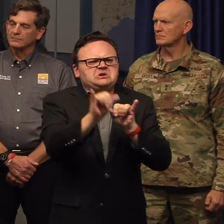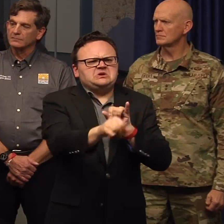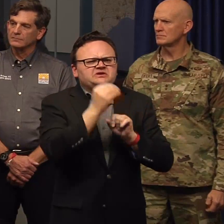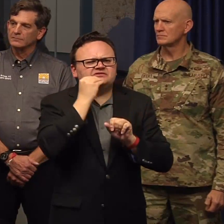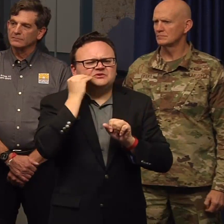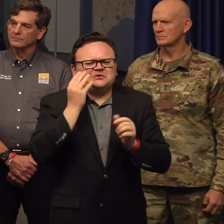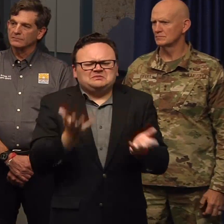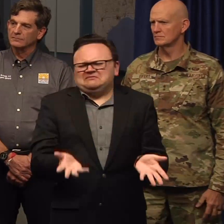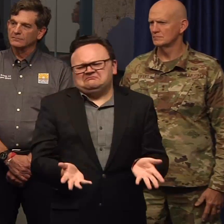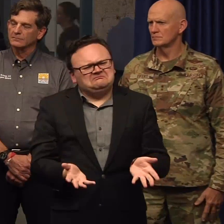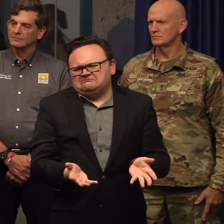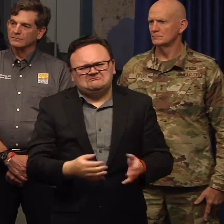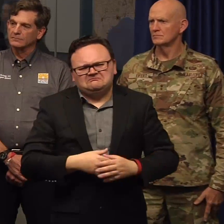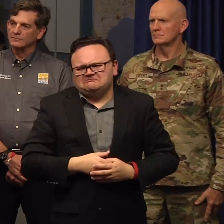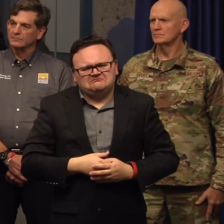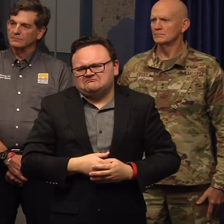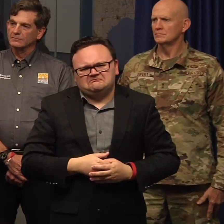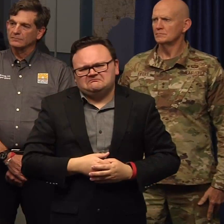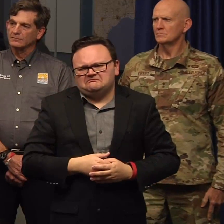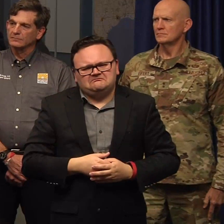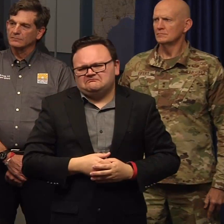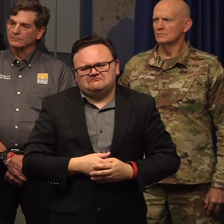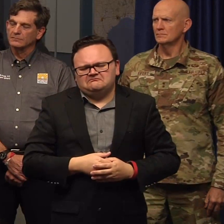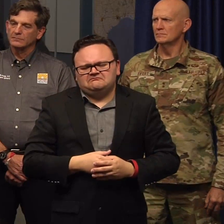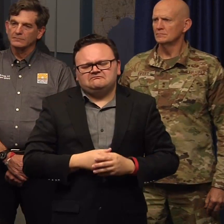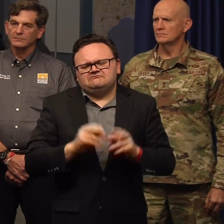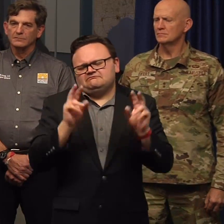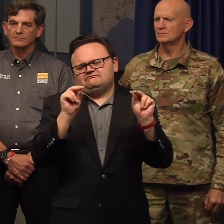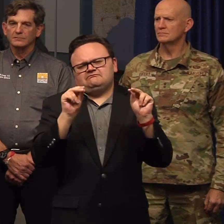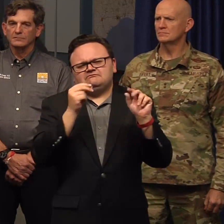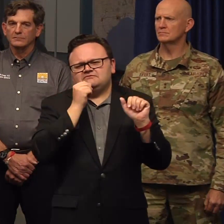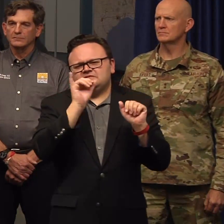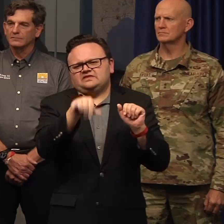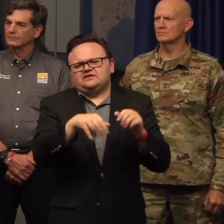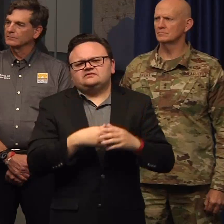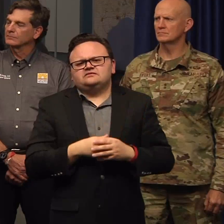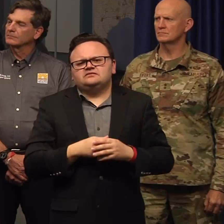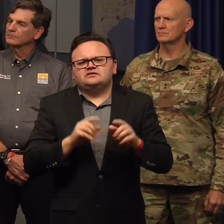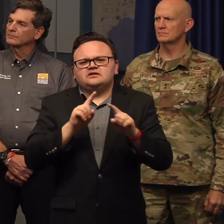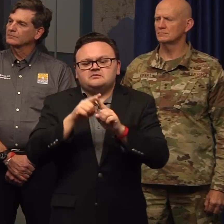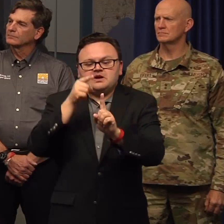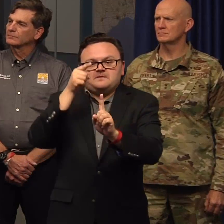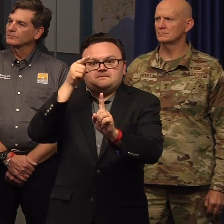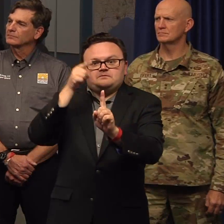WHAT WE'RE TRYING TO DO IS WE WANT TO AVOID LARGE CROWDS THROUGHOUT THE STATE RIGHT NOW. I DON'T WANT TO SHUT EVERY ASPECT OF LIFE DOWN.